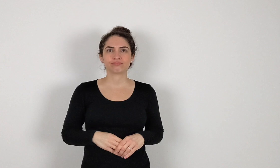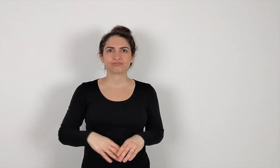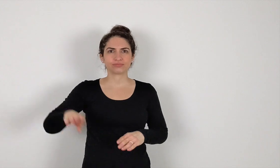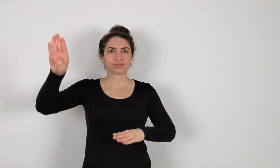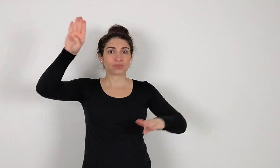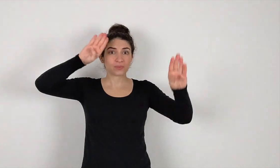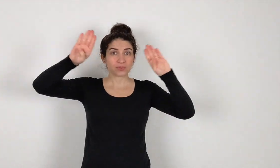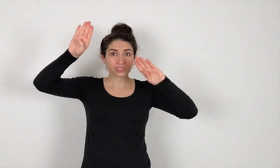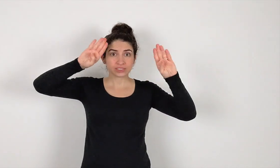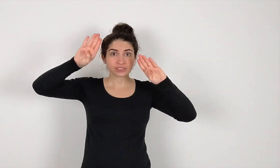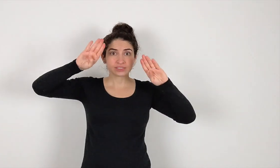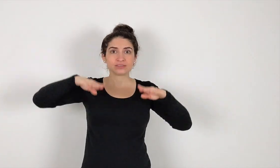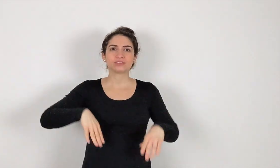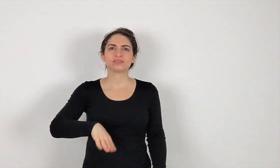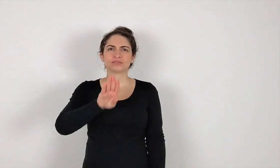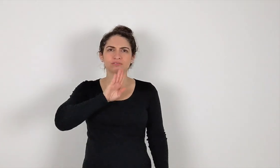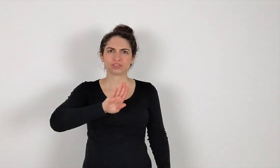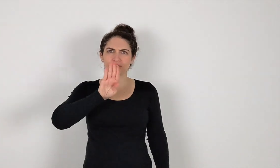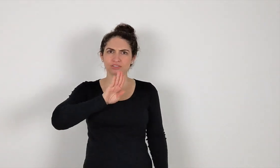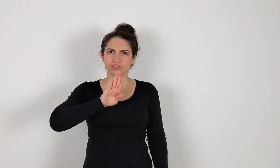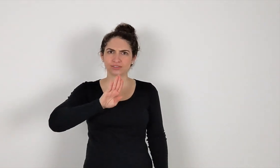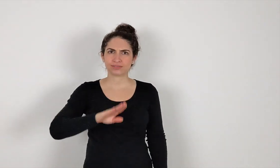WORRIED, FRUSTRATED